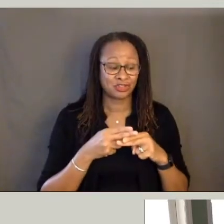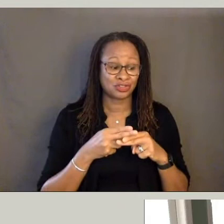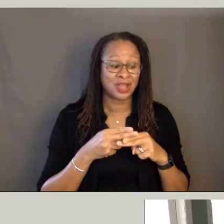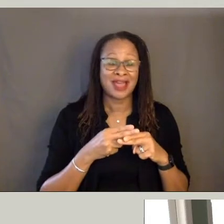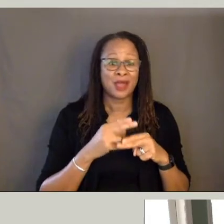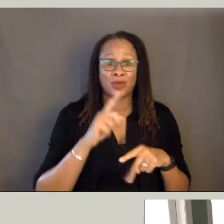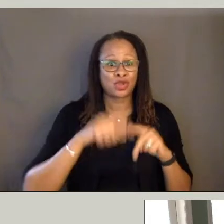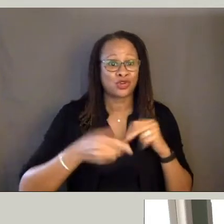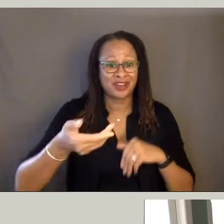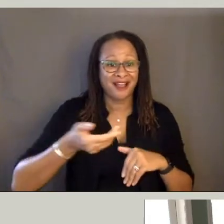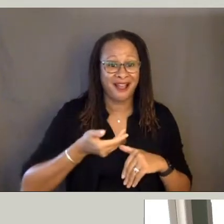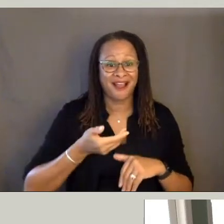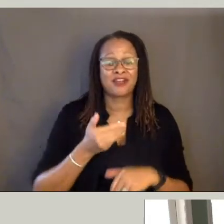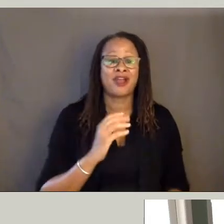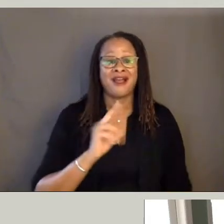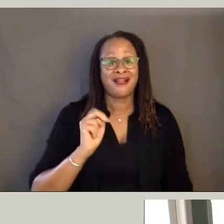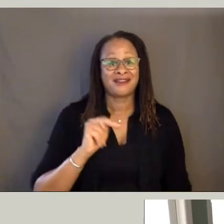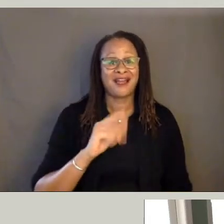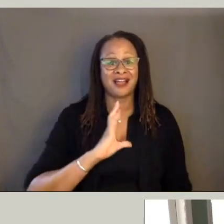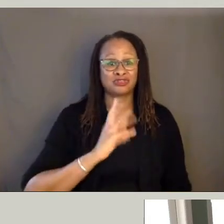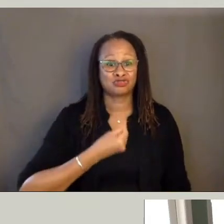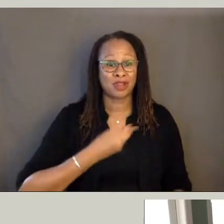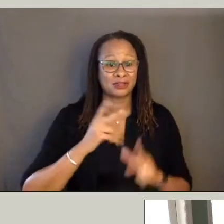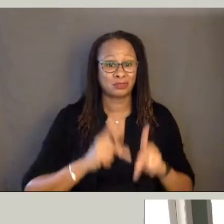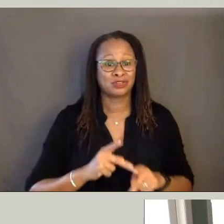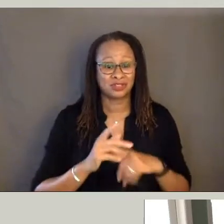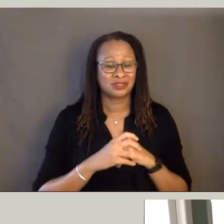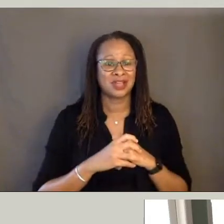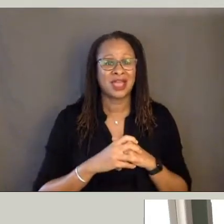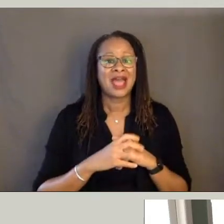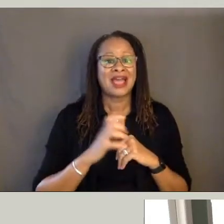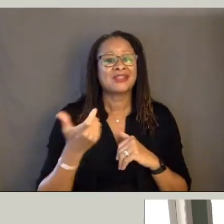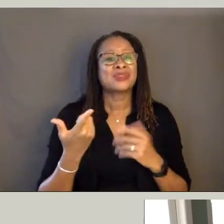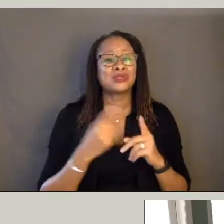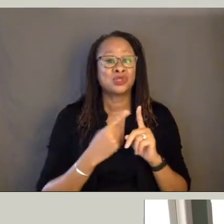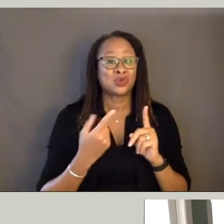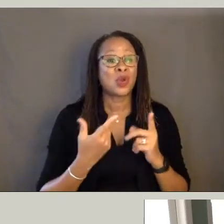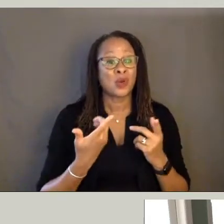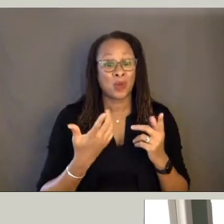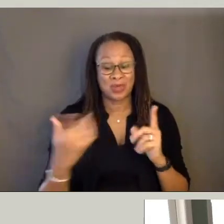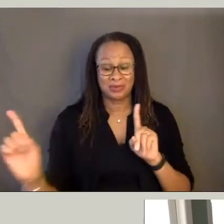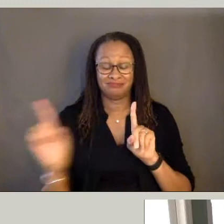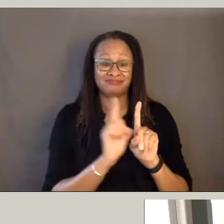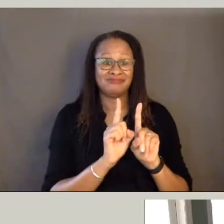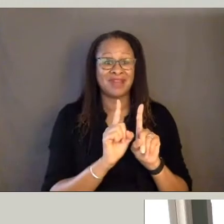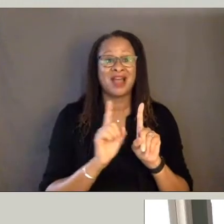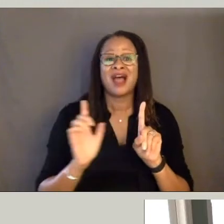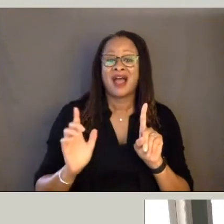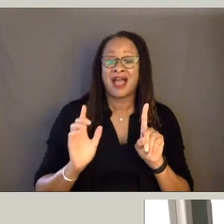the non-trans person hired would mentor a trans fellow. Now, the fellow would learn new skills, network,